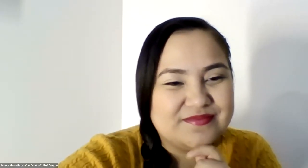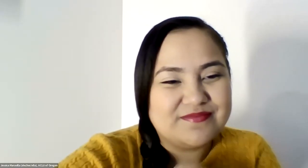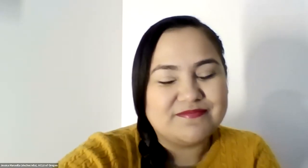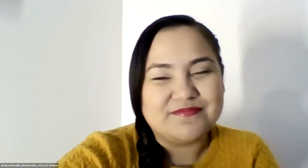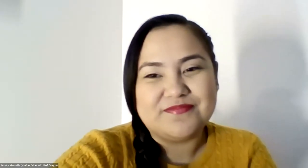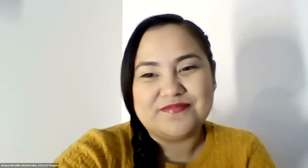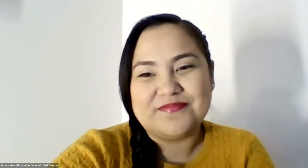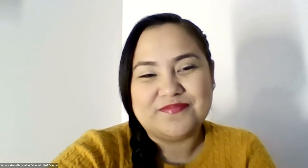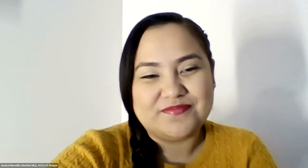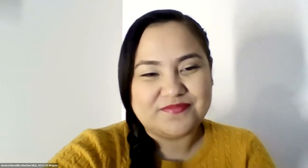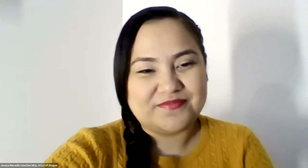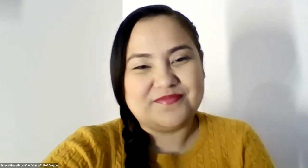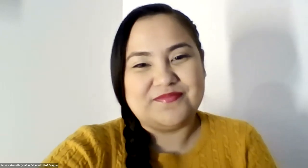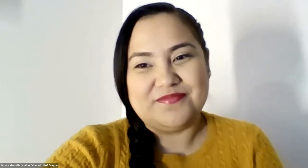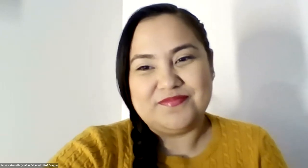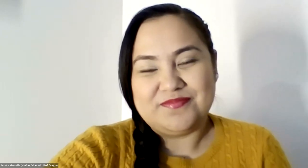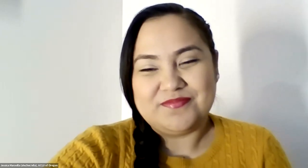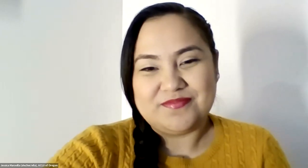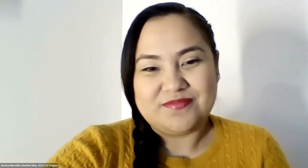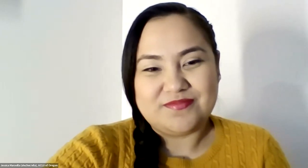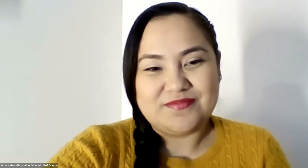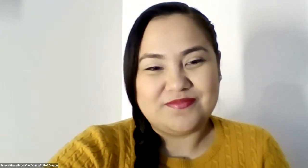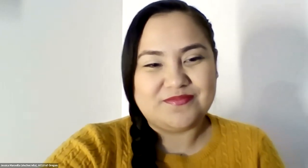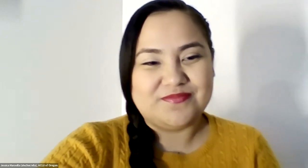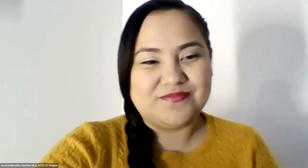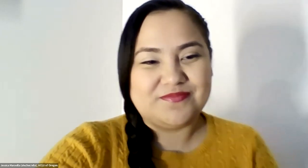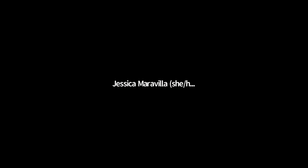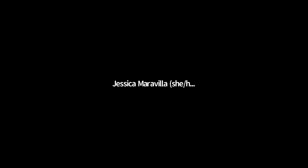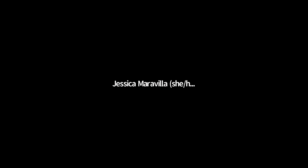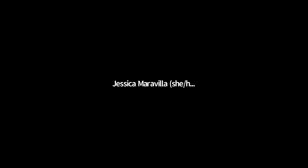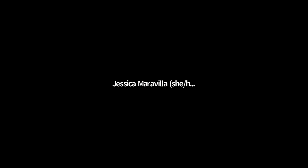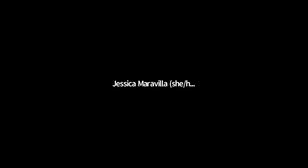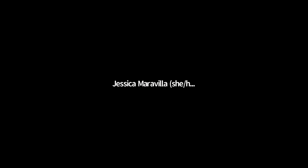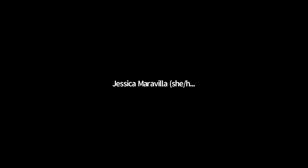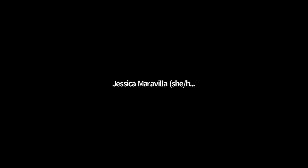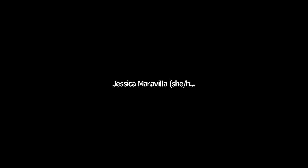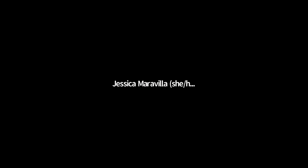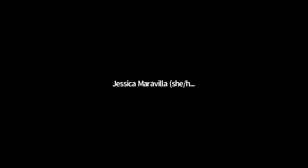We will stay on and be back in three minutes.